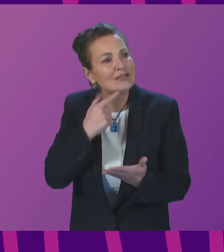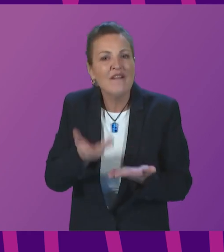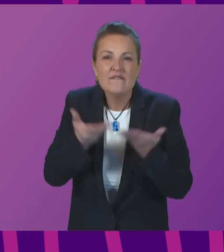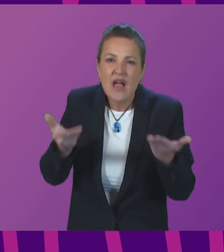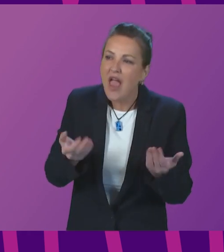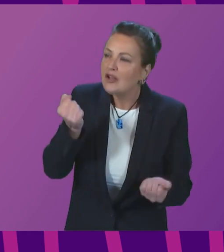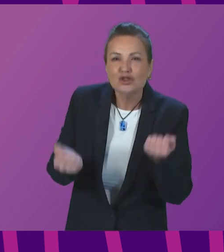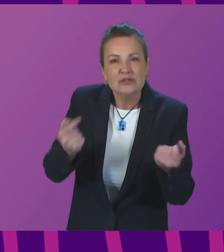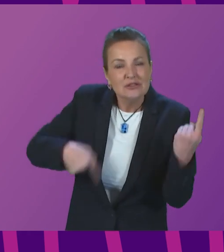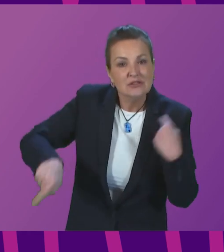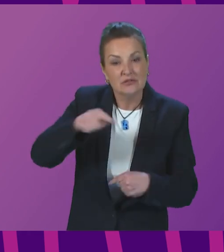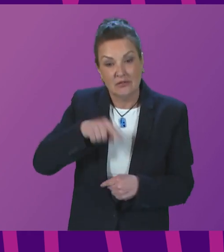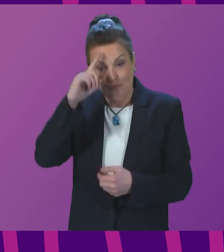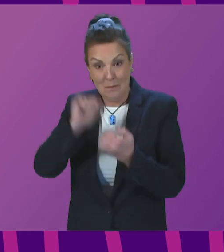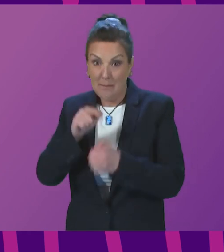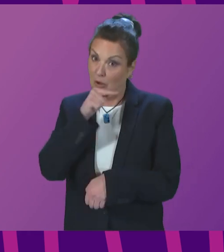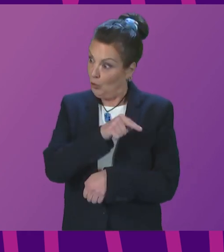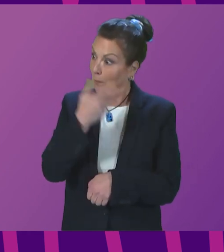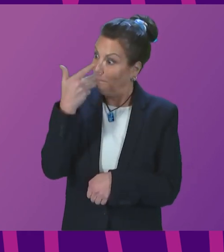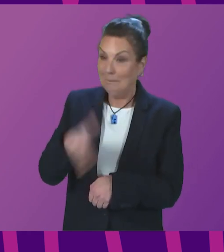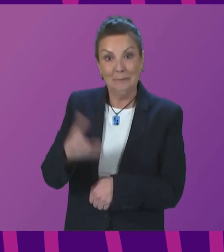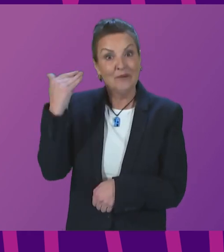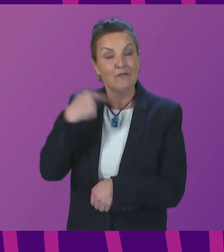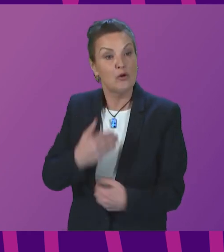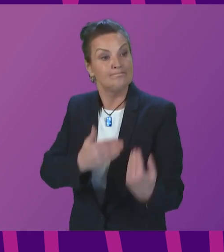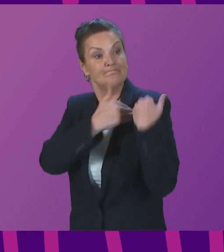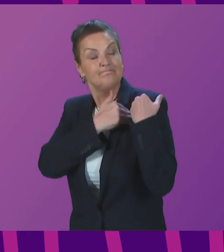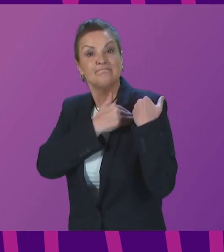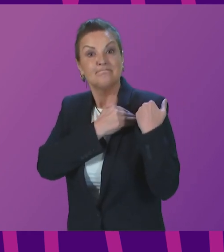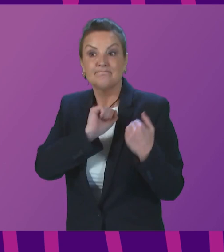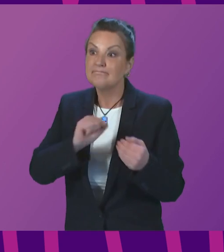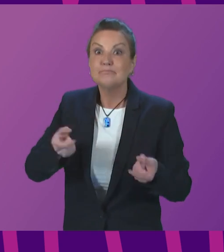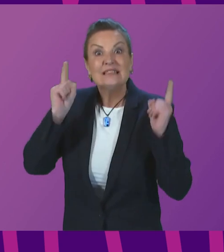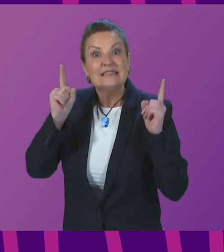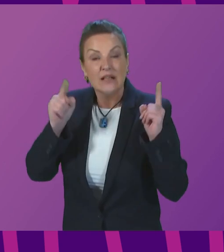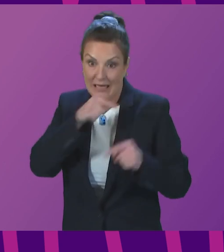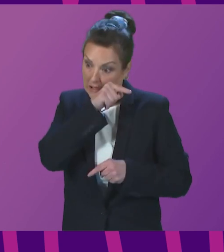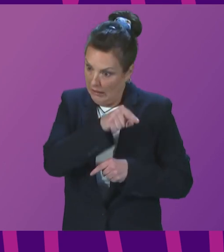When he was a minister with these responsibilities, Fergus Ewing played an important role in helping